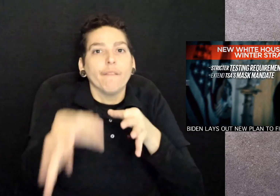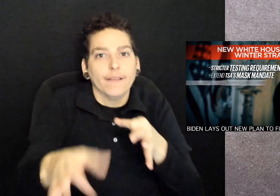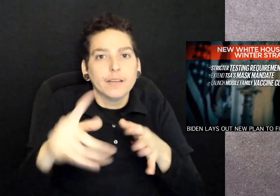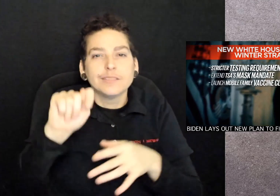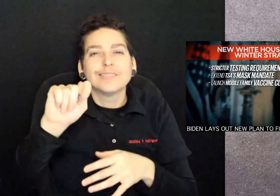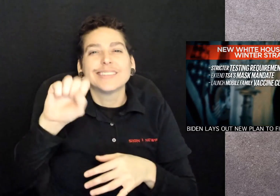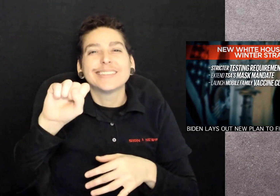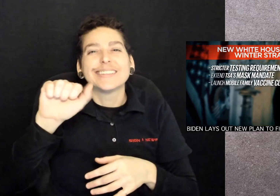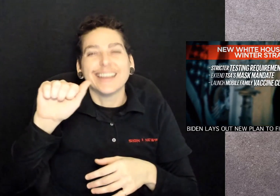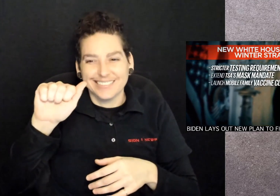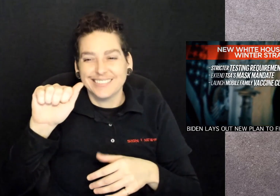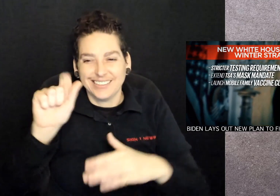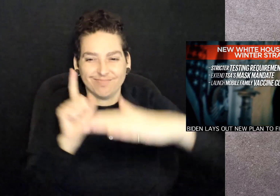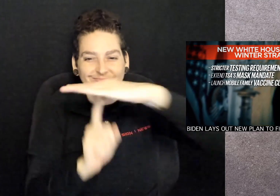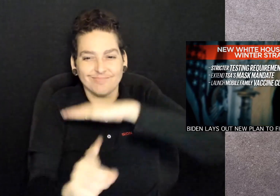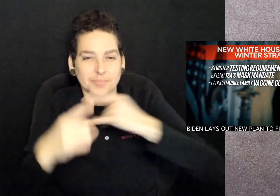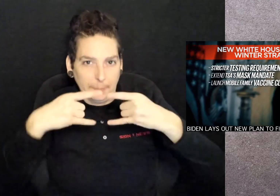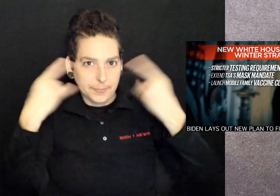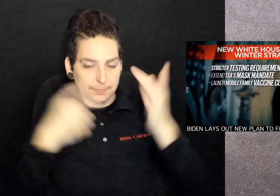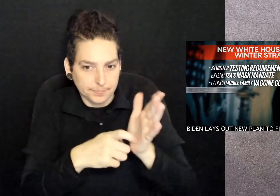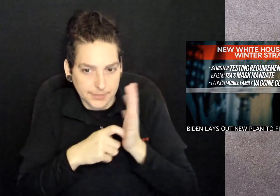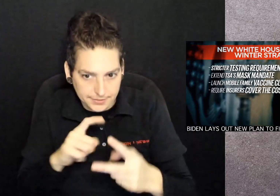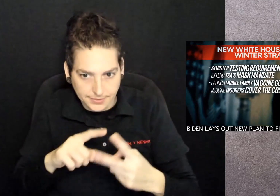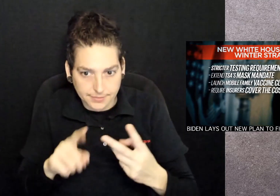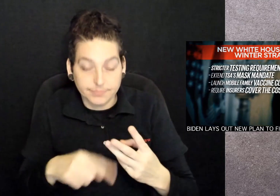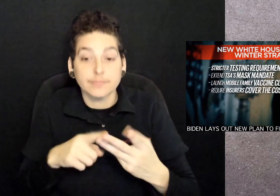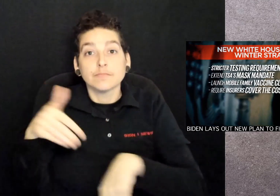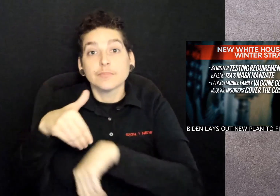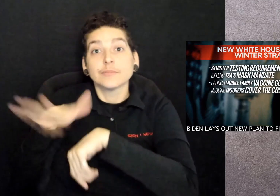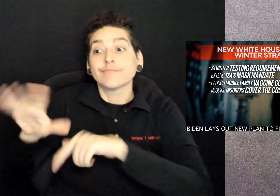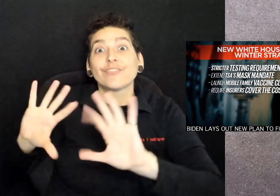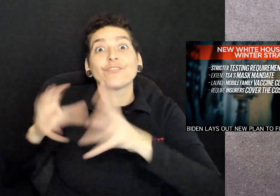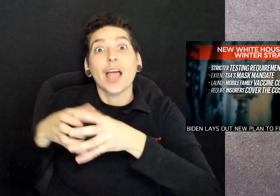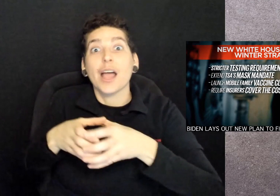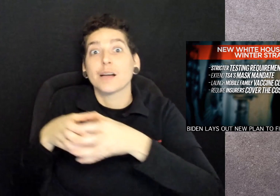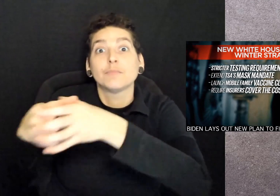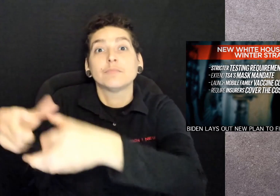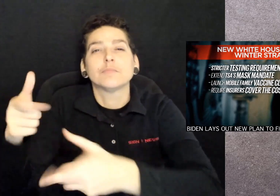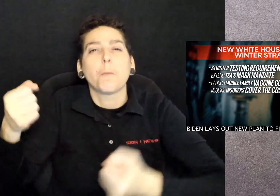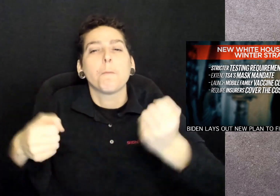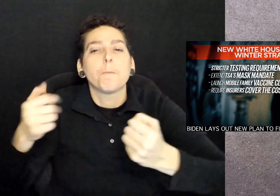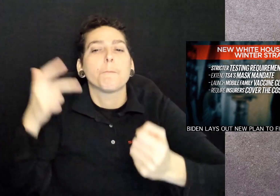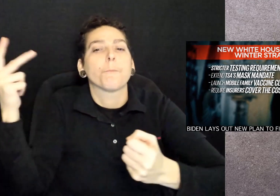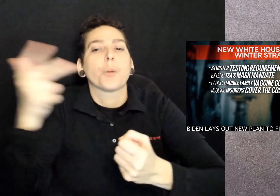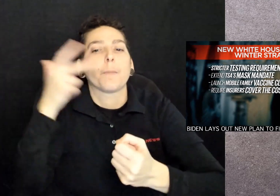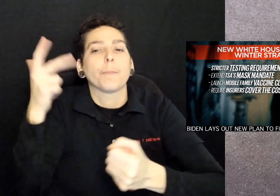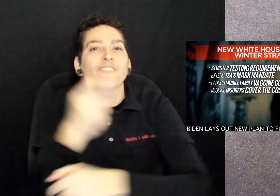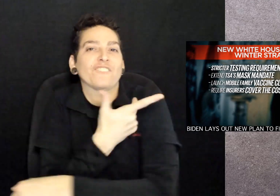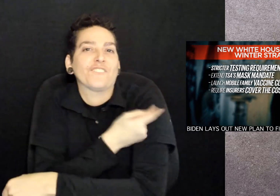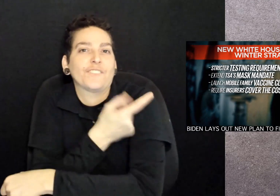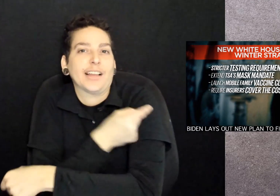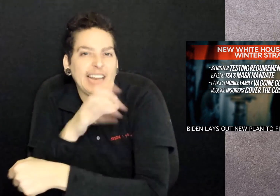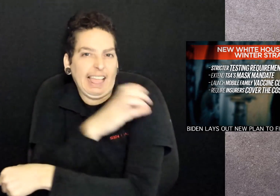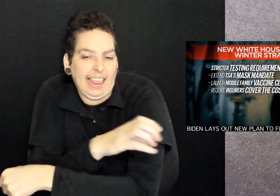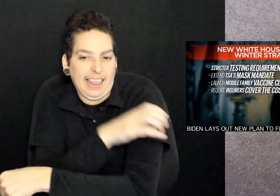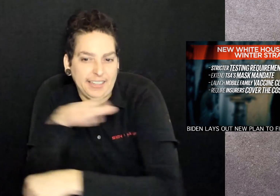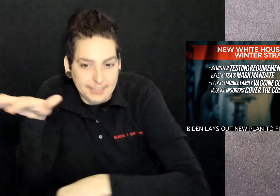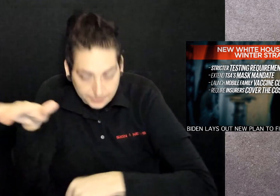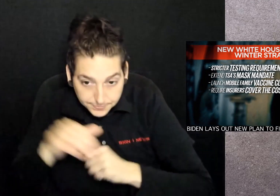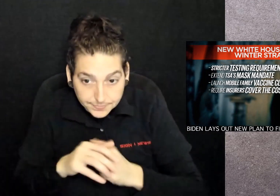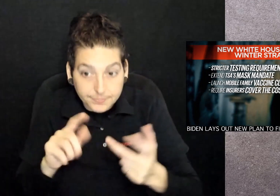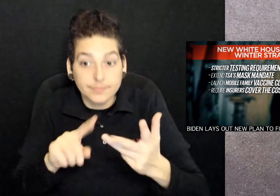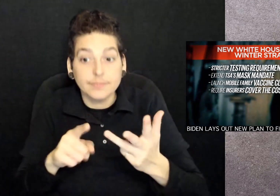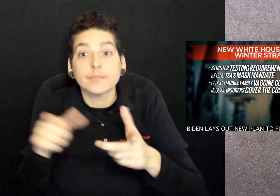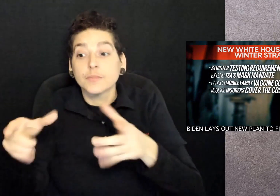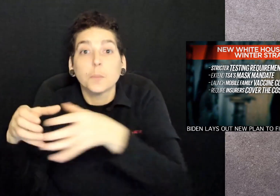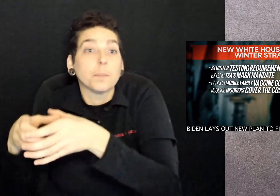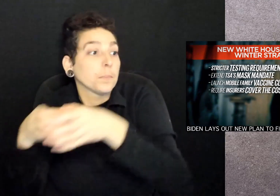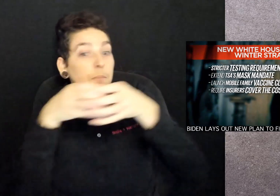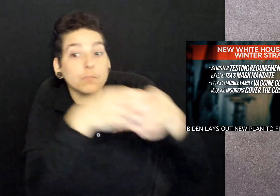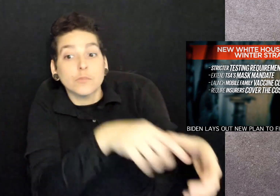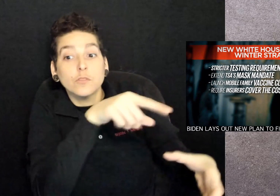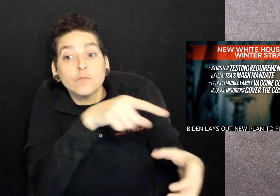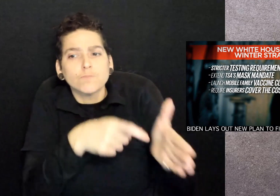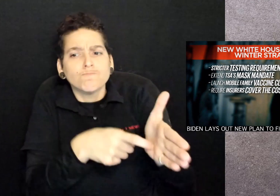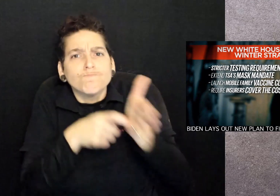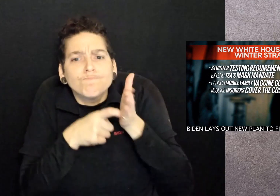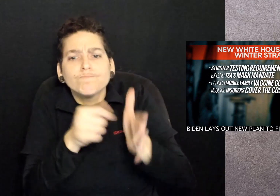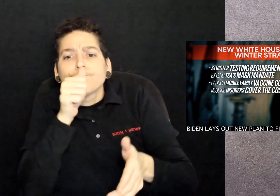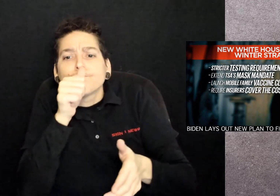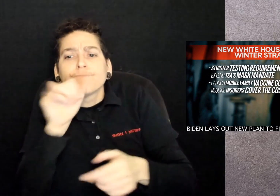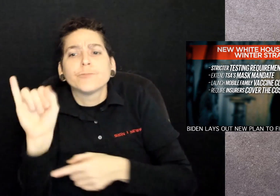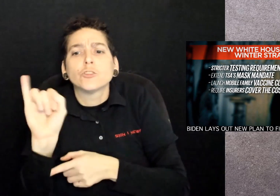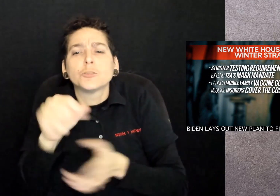impose stricter testing requirements on US bound travelers extend TSA's mask mandate